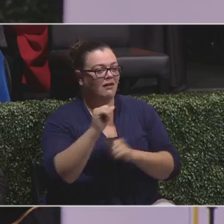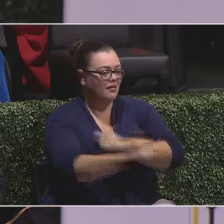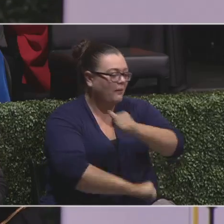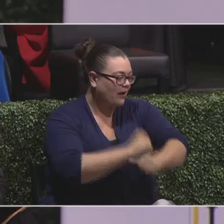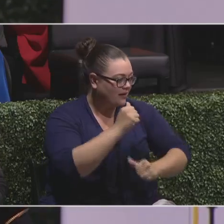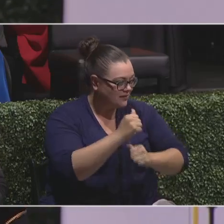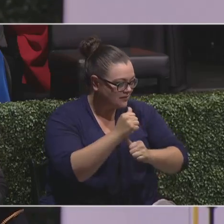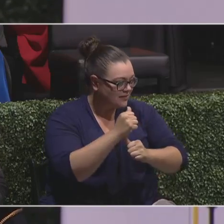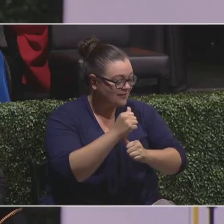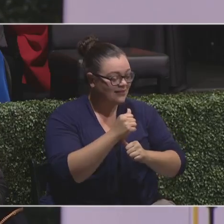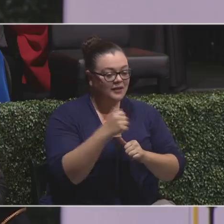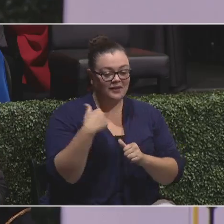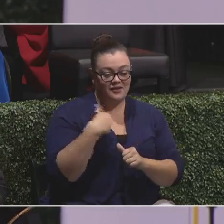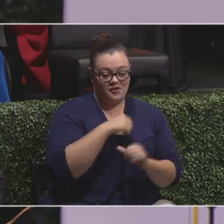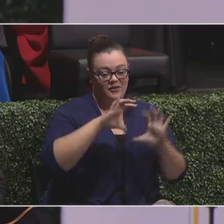I KNEW THERE WERE FANS OUT T HERE.